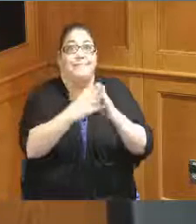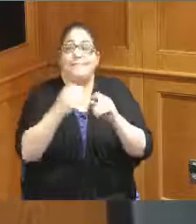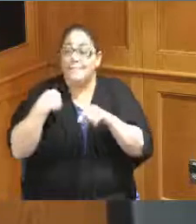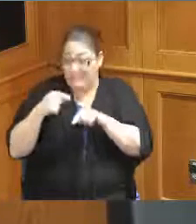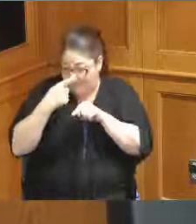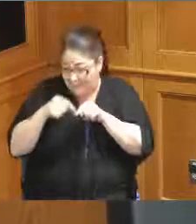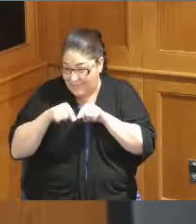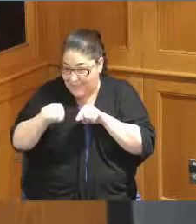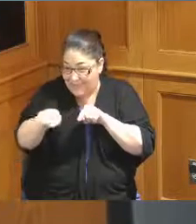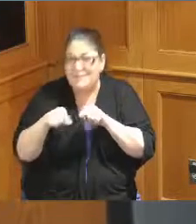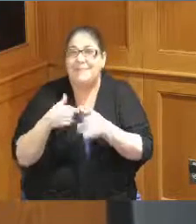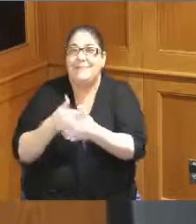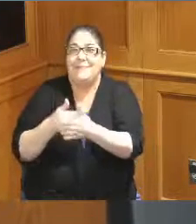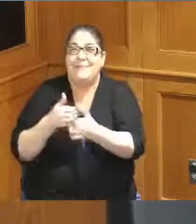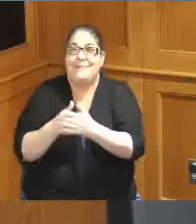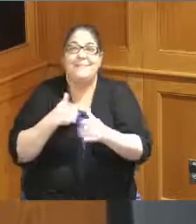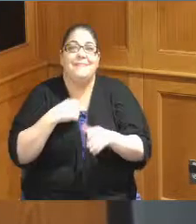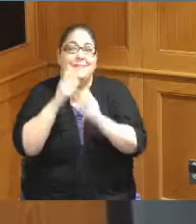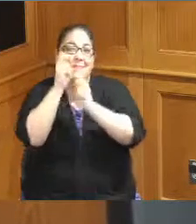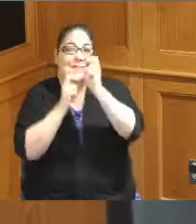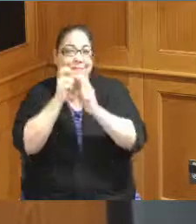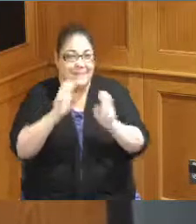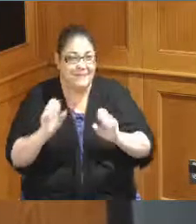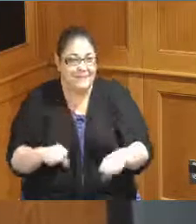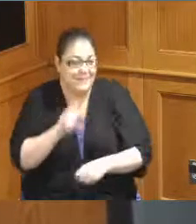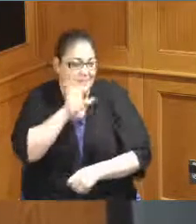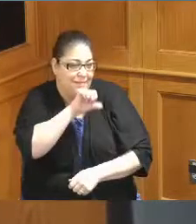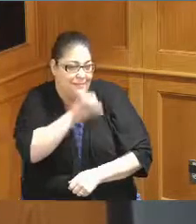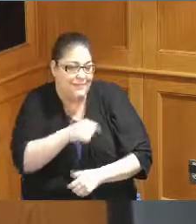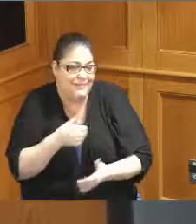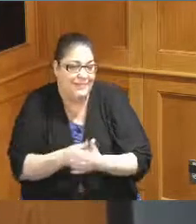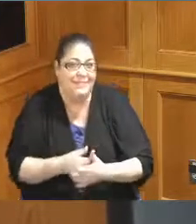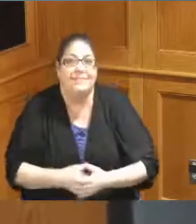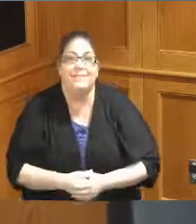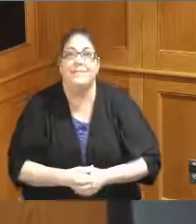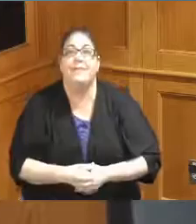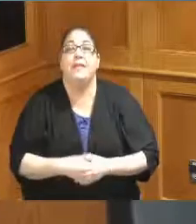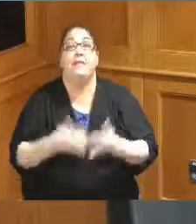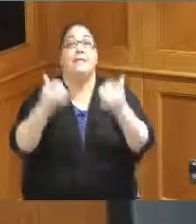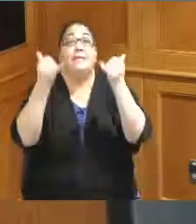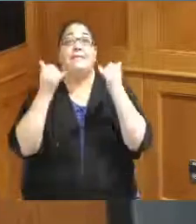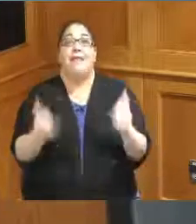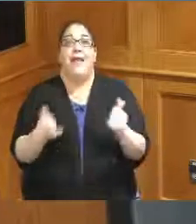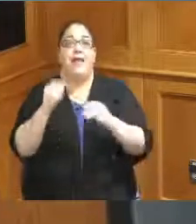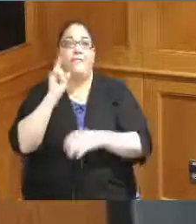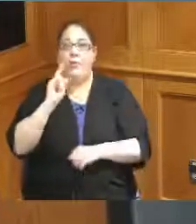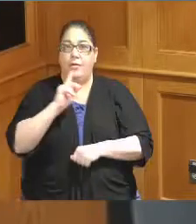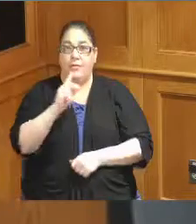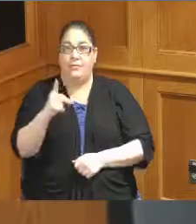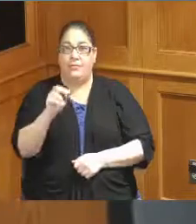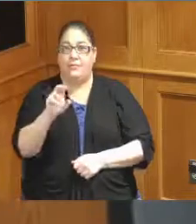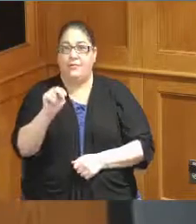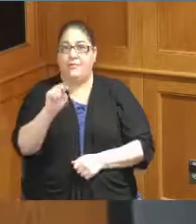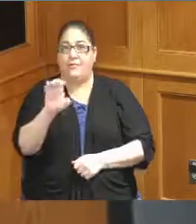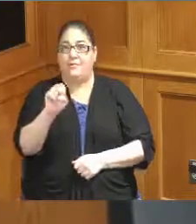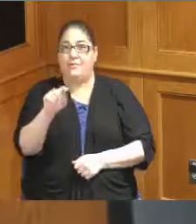street and have these tournaments I know you'll love that okay so now for the Princeton Vikings